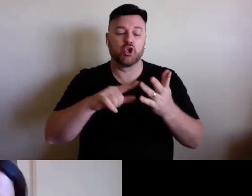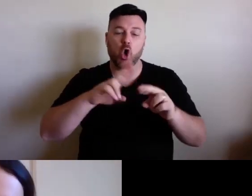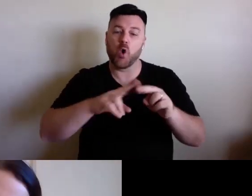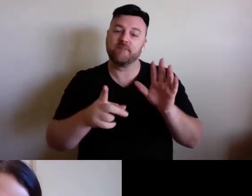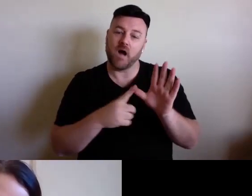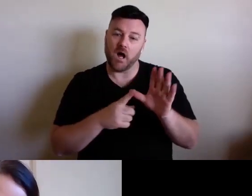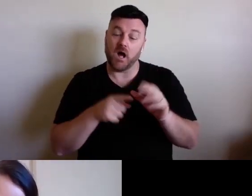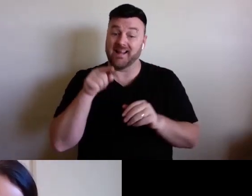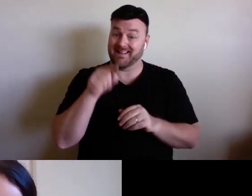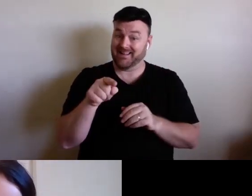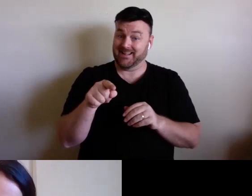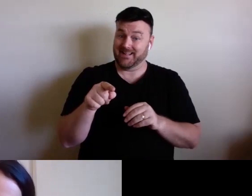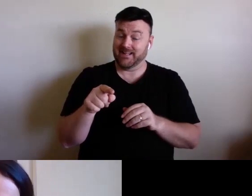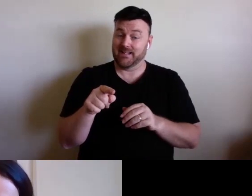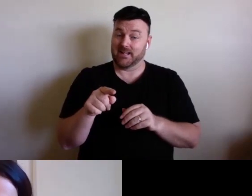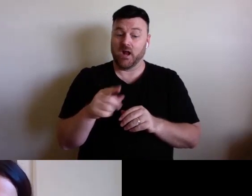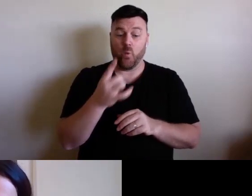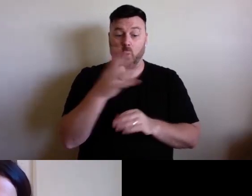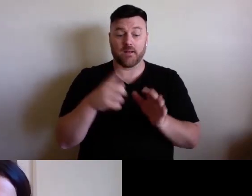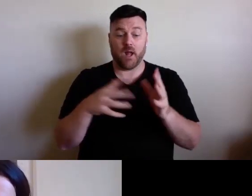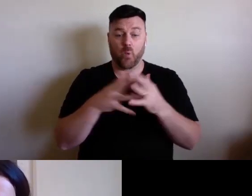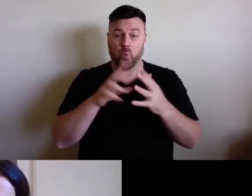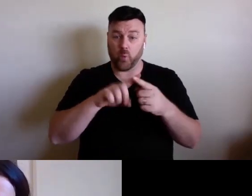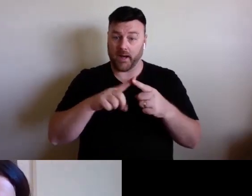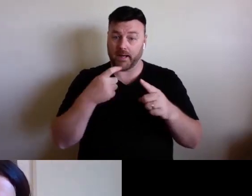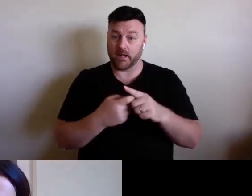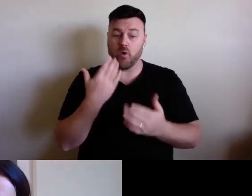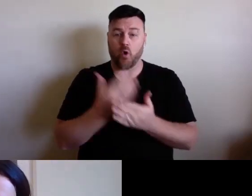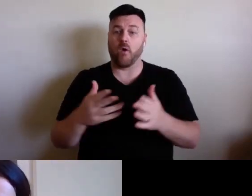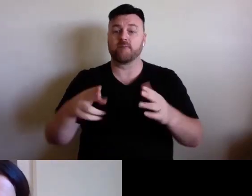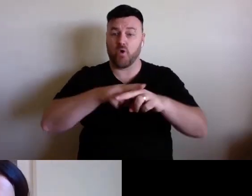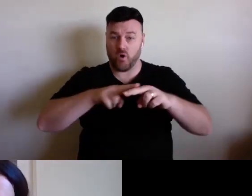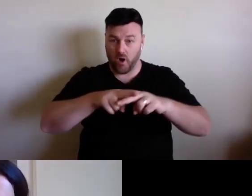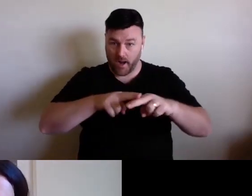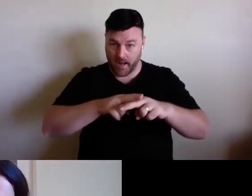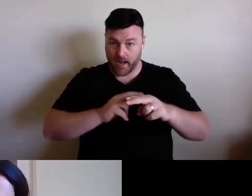everybody gets together, watches a film at the same time and, through the week, you get clues as to what the movie is, and they give you a